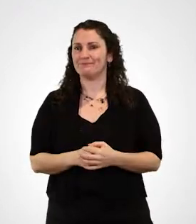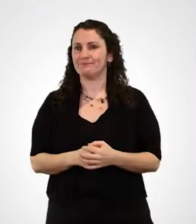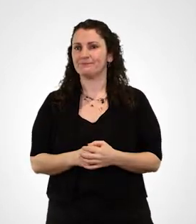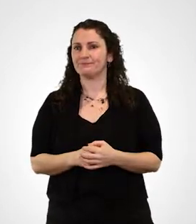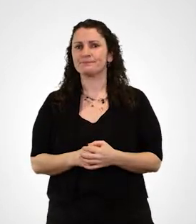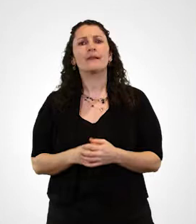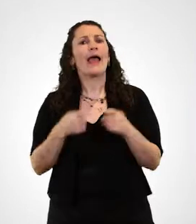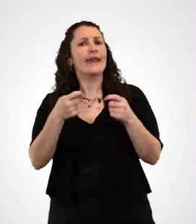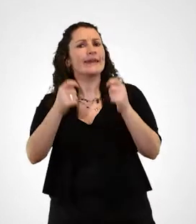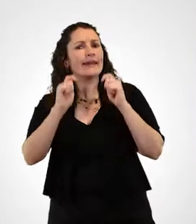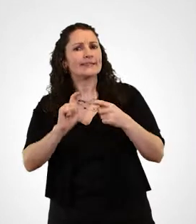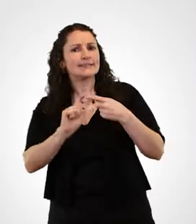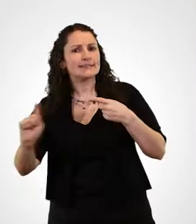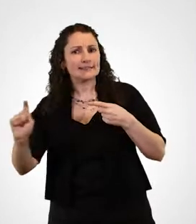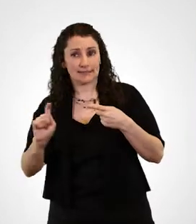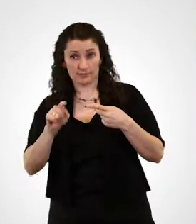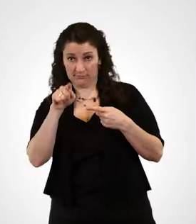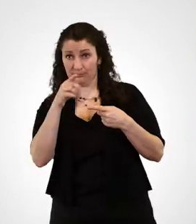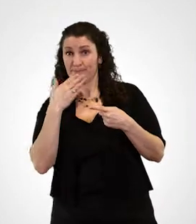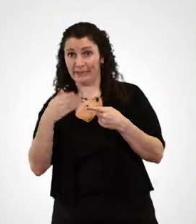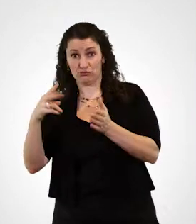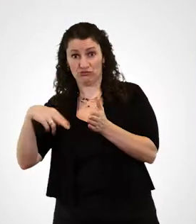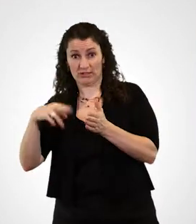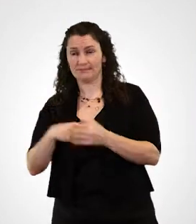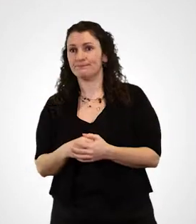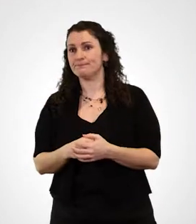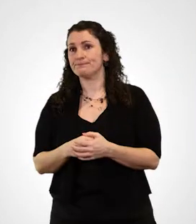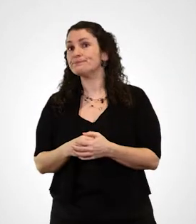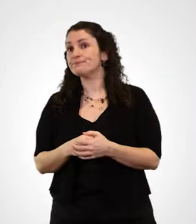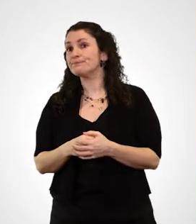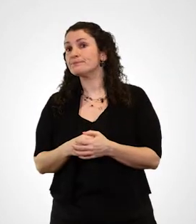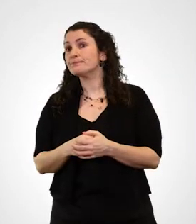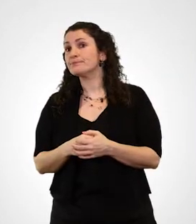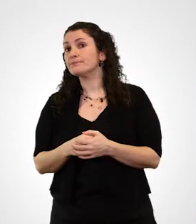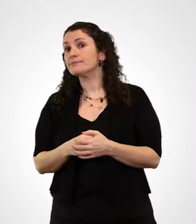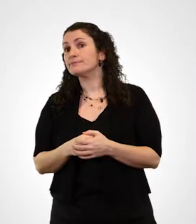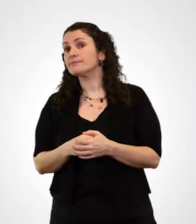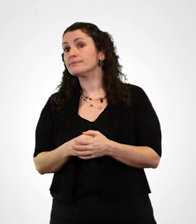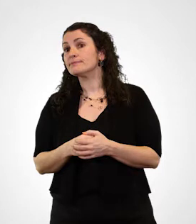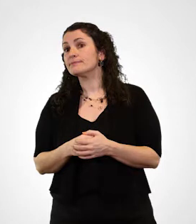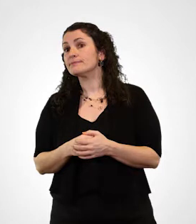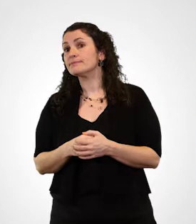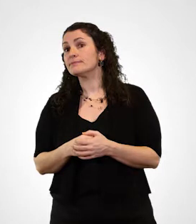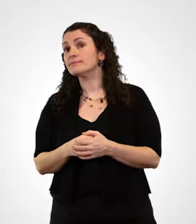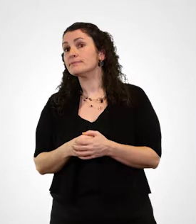How about you read this sentence.